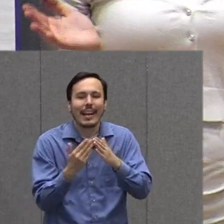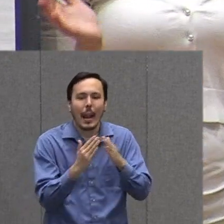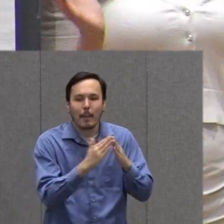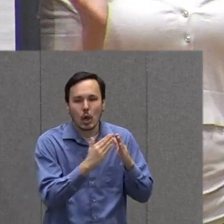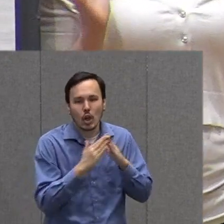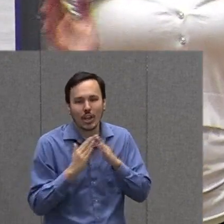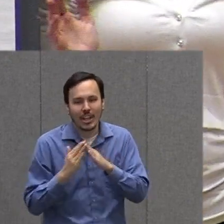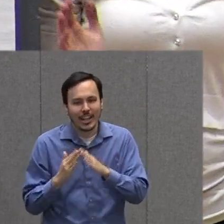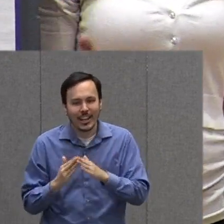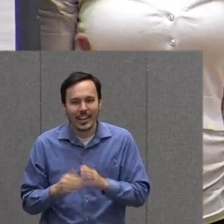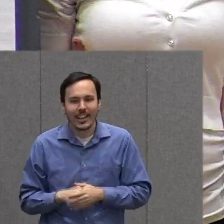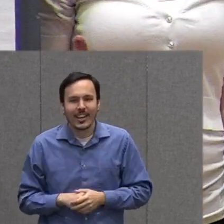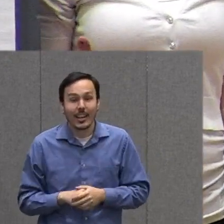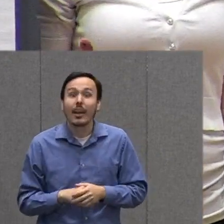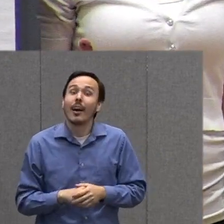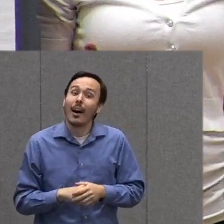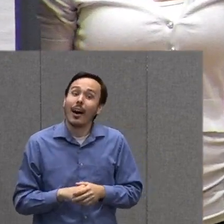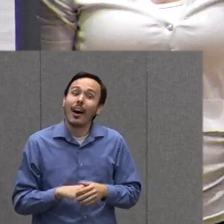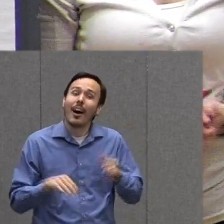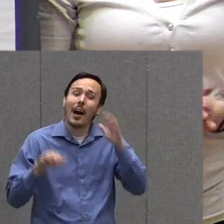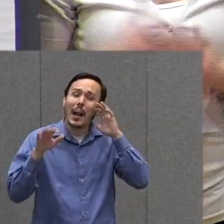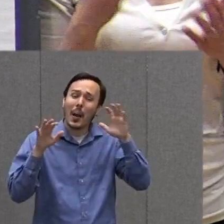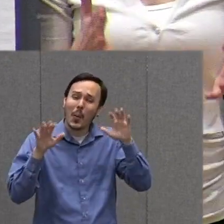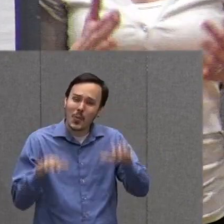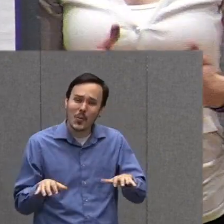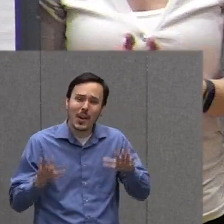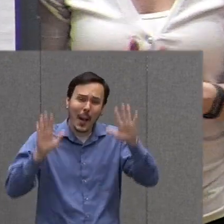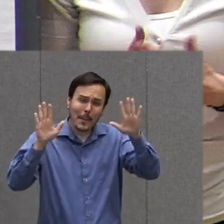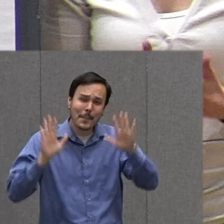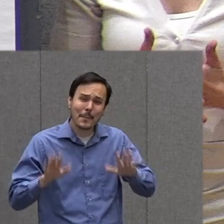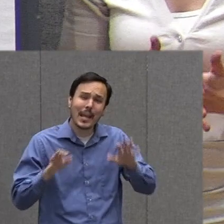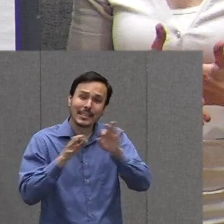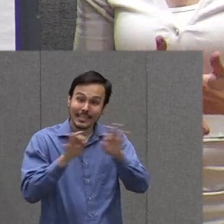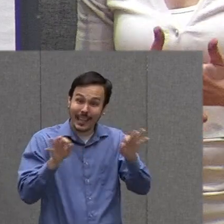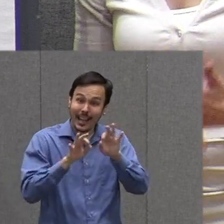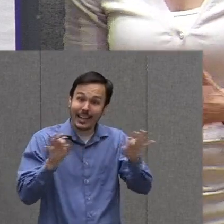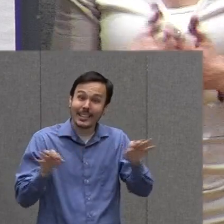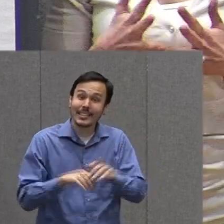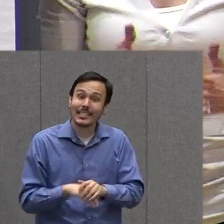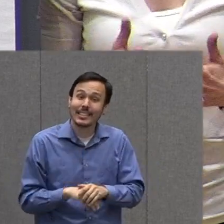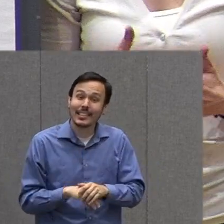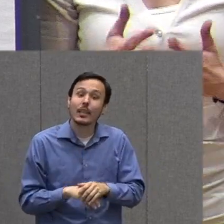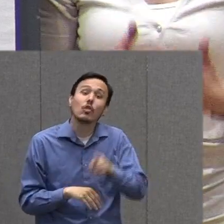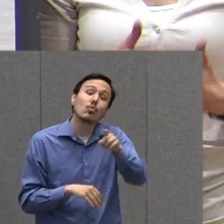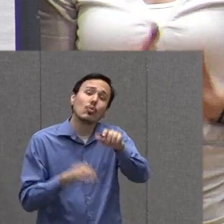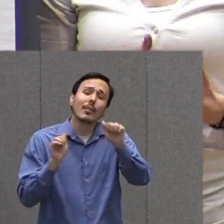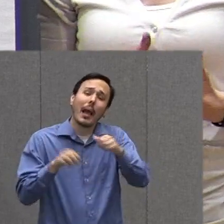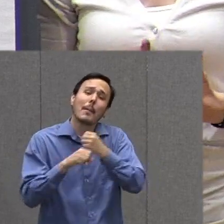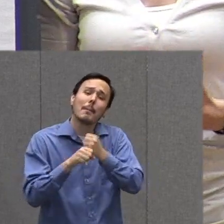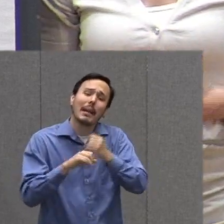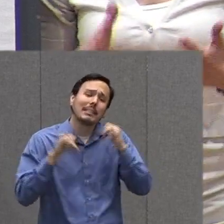Isn't that an amazing sentence? You can create amazing sentences just like this.